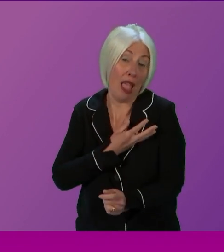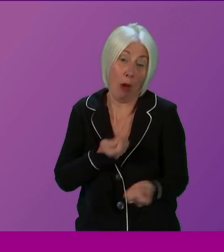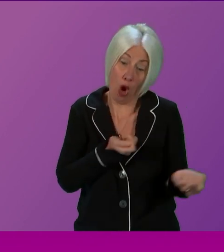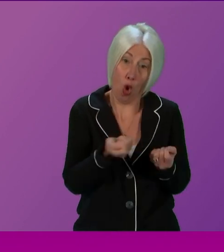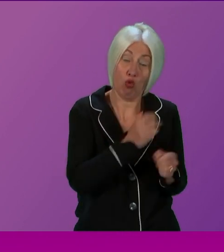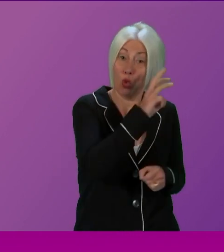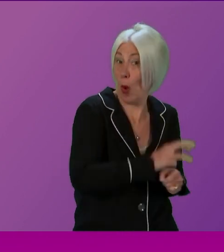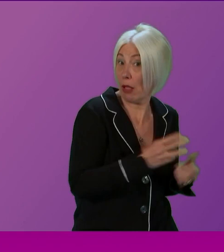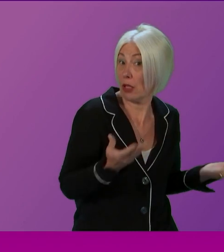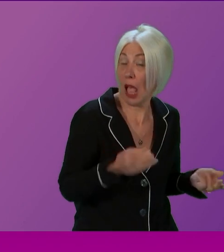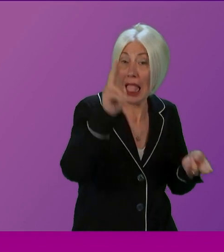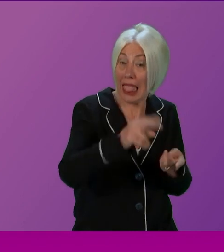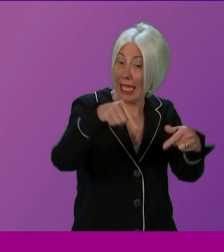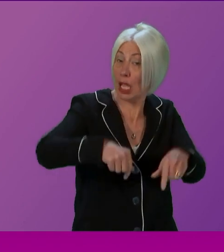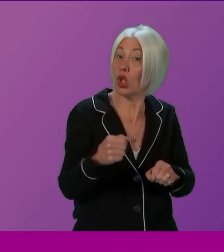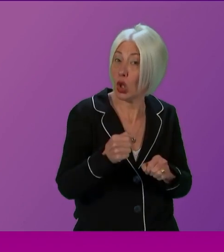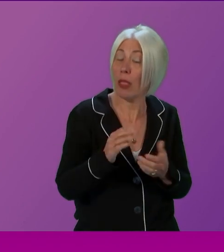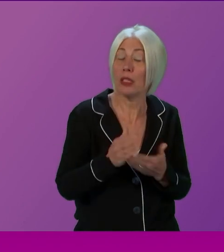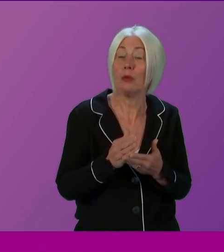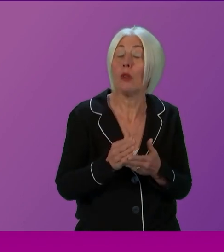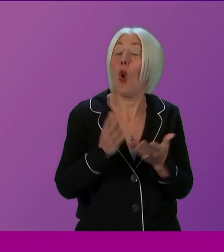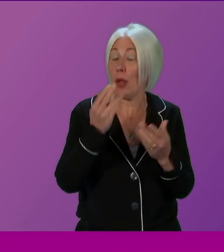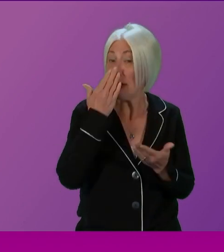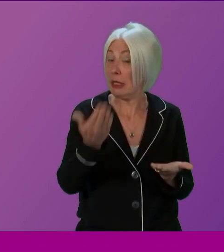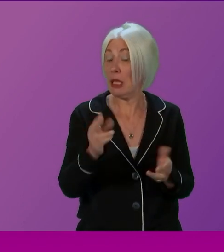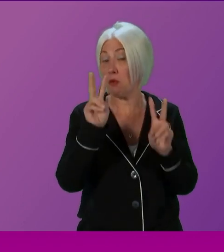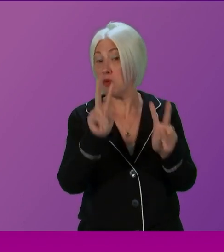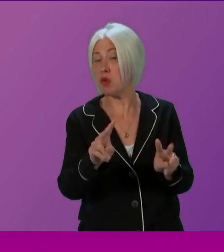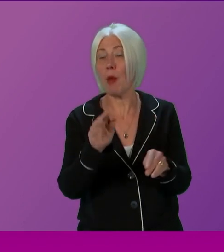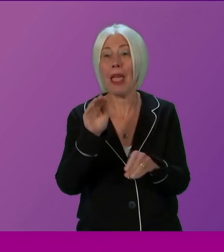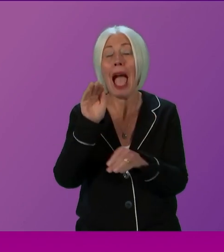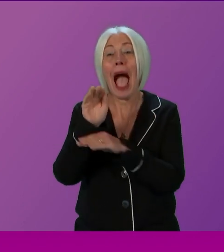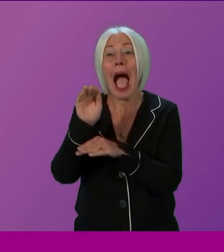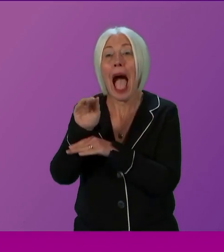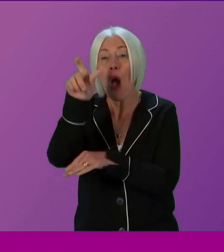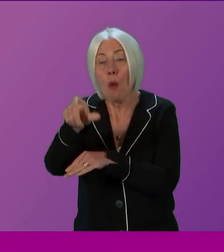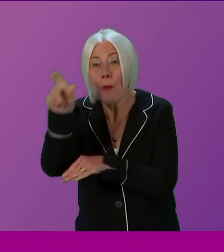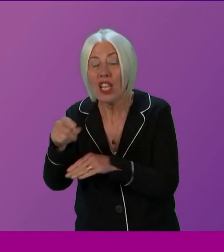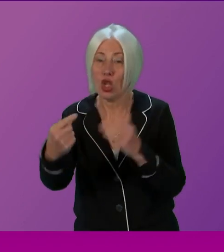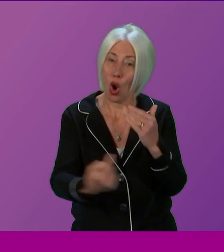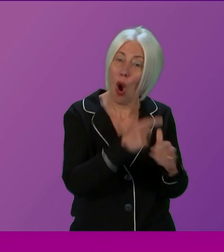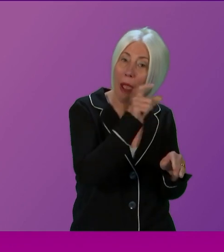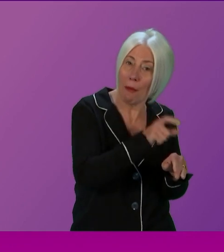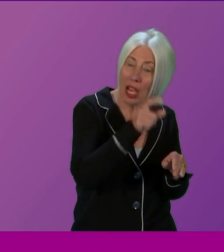are seeing considerable reductions in the longest waiting times for out-patients and in-patients